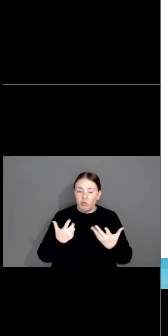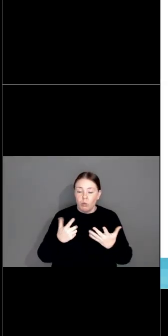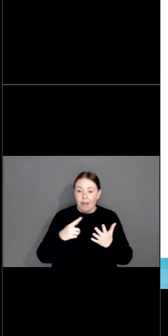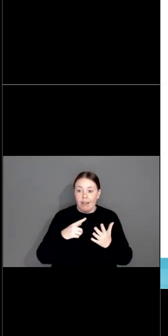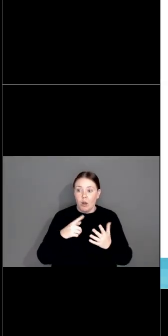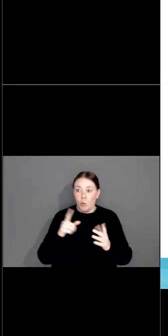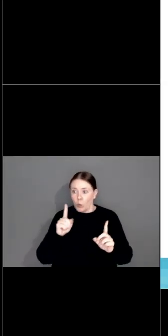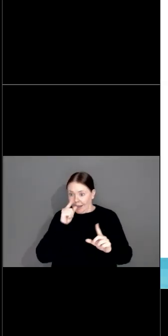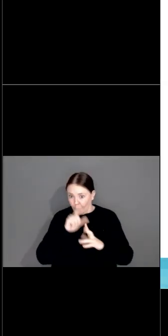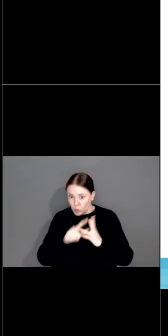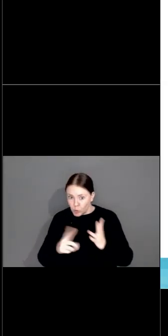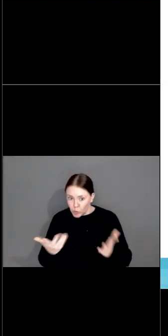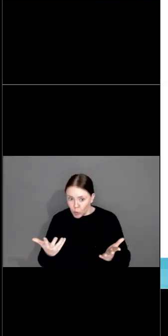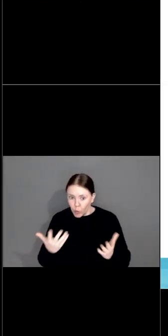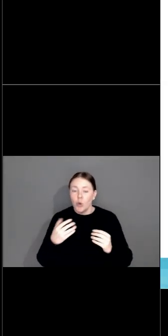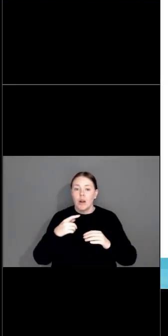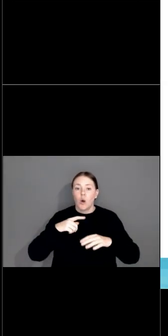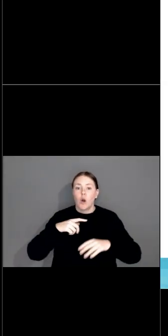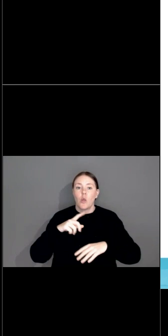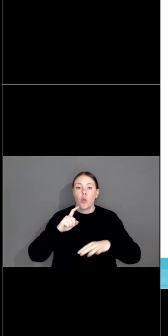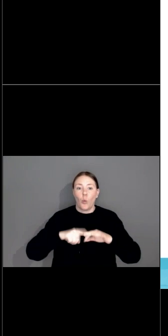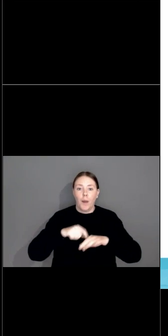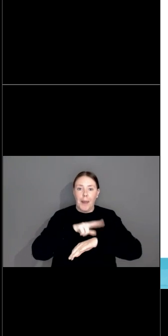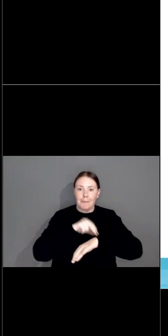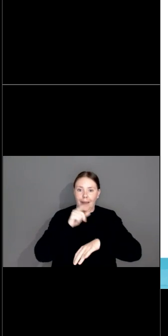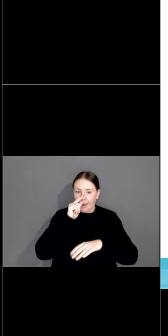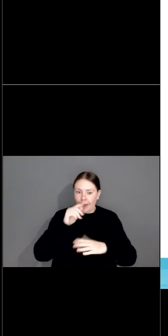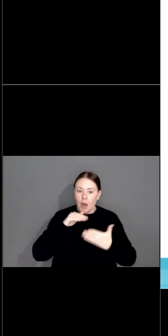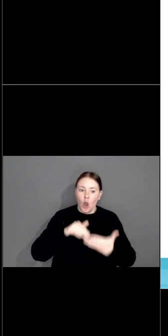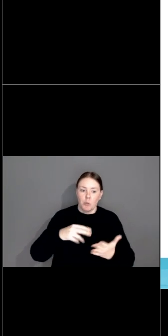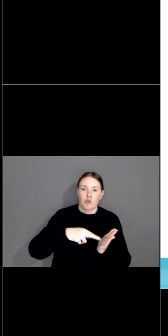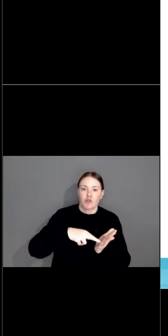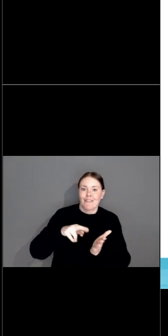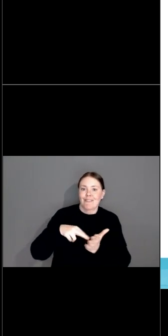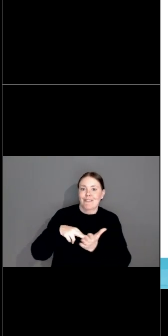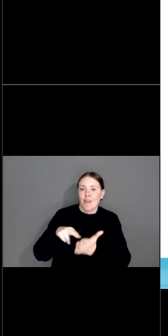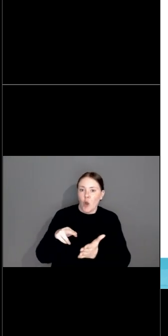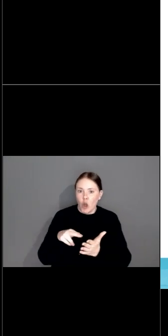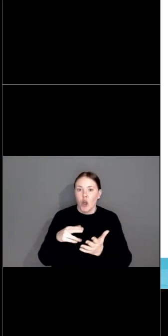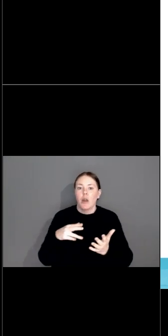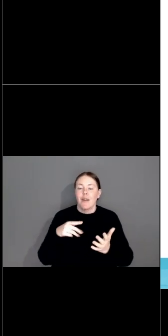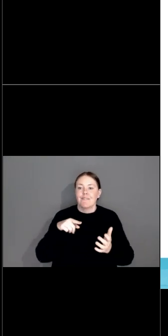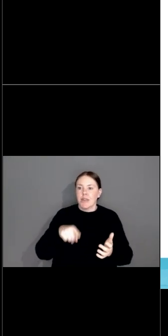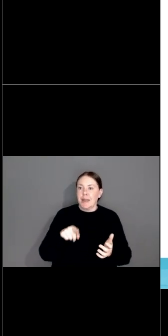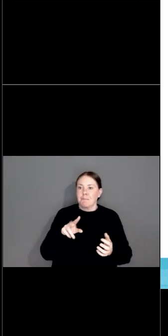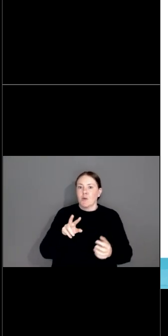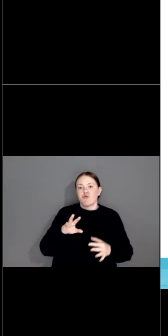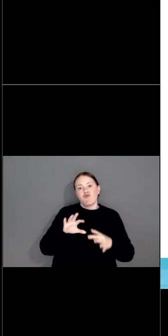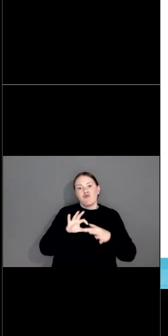their relationship because at that stage um they um it was it was apparent of police that they just